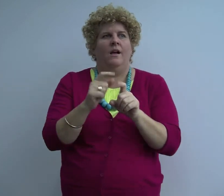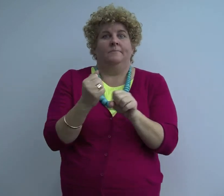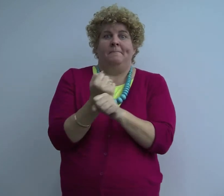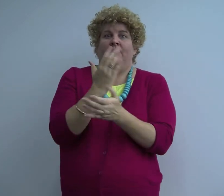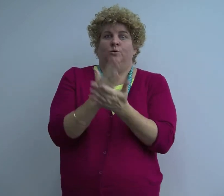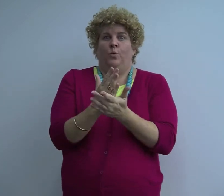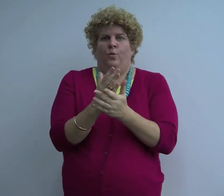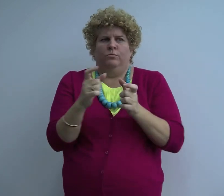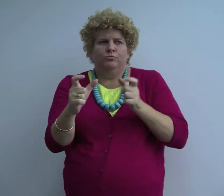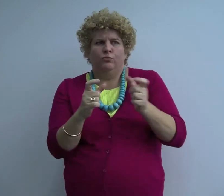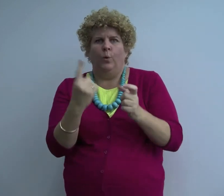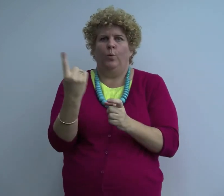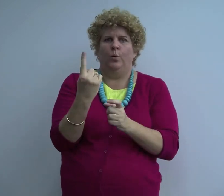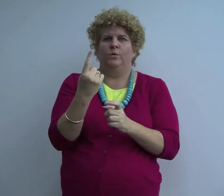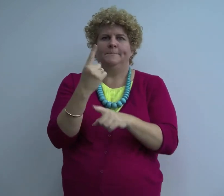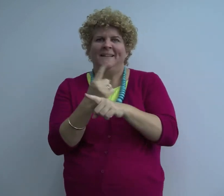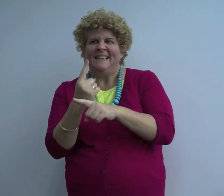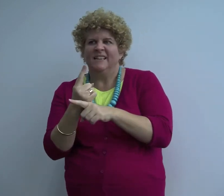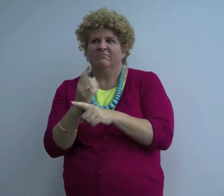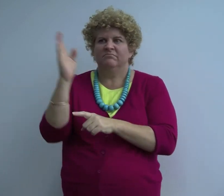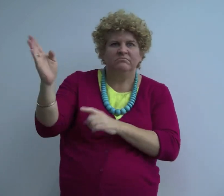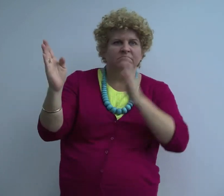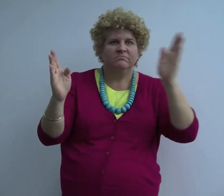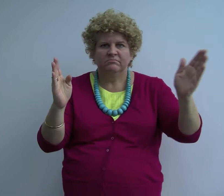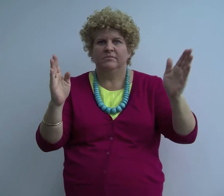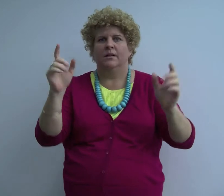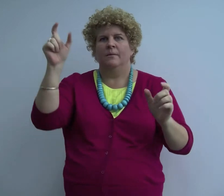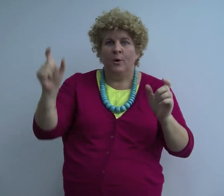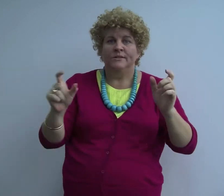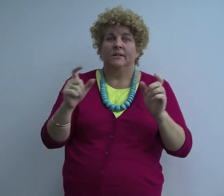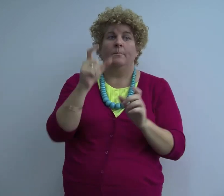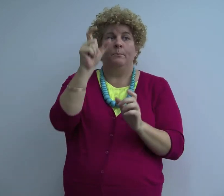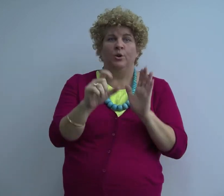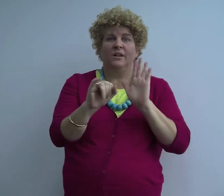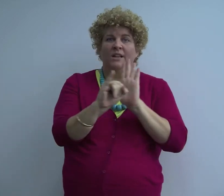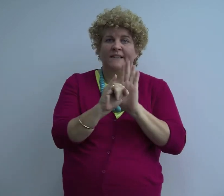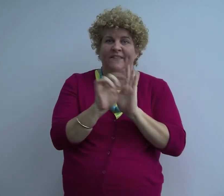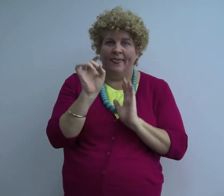to ensure that people only speak one at a time, and that they identify themselves before they speak.